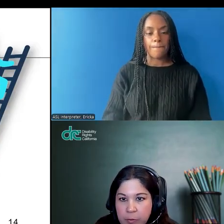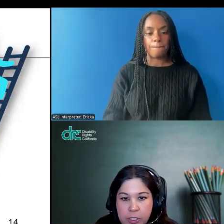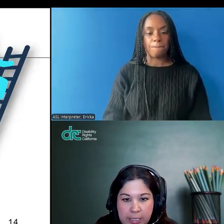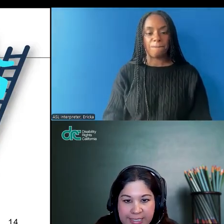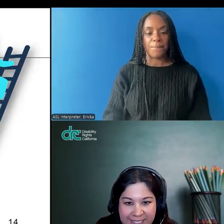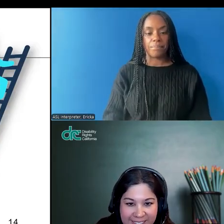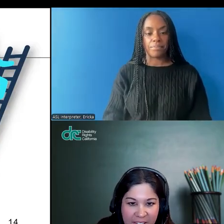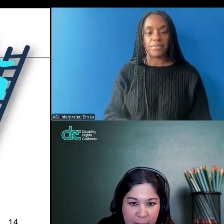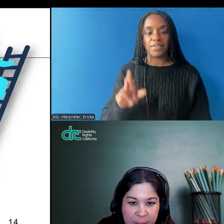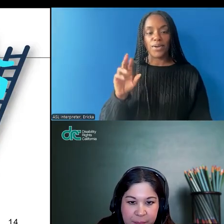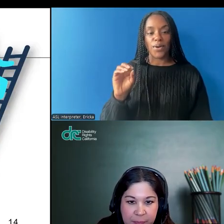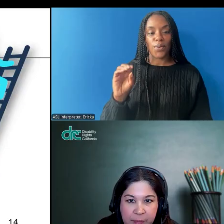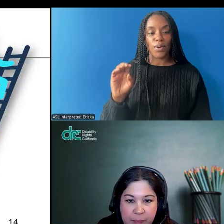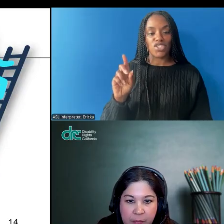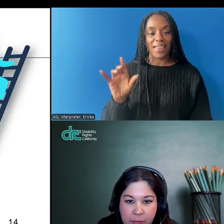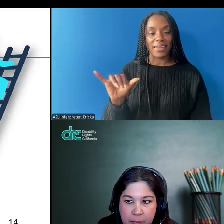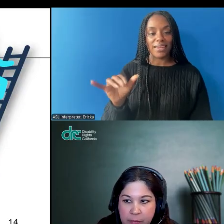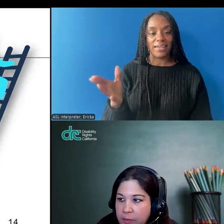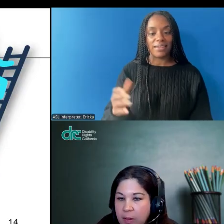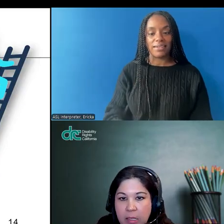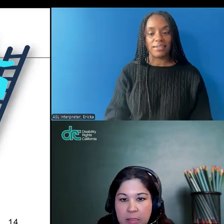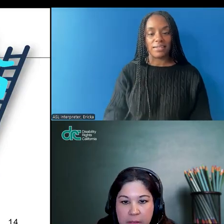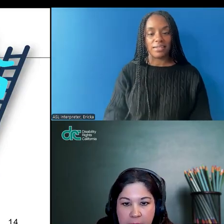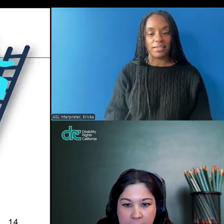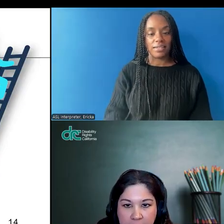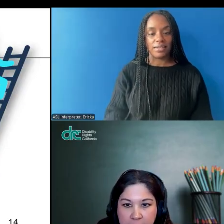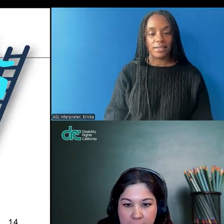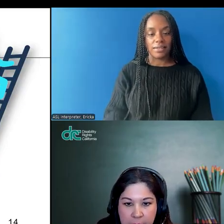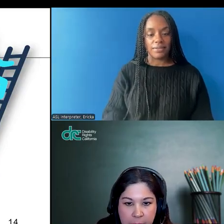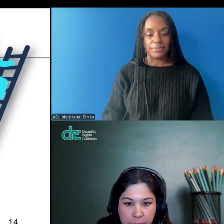Rachelly. Okay.